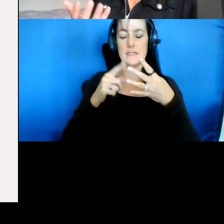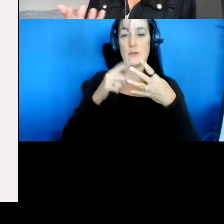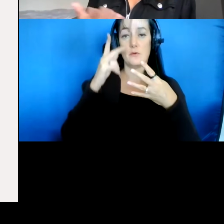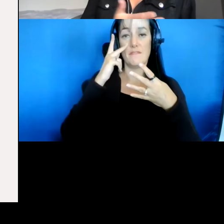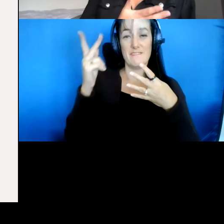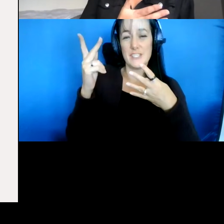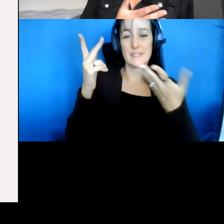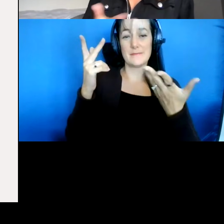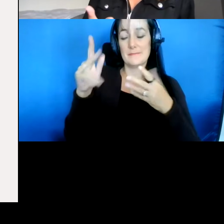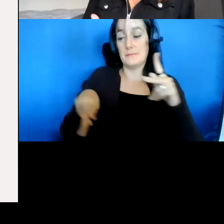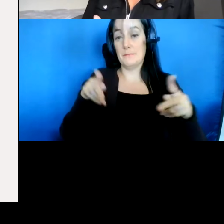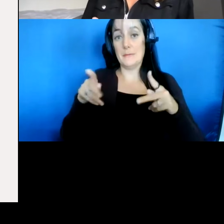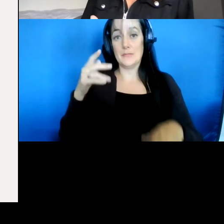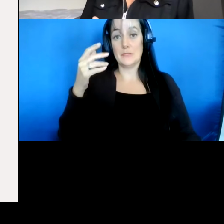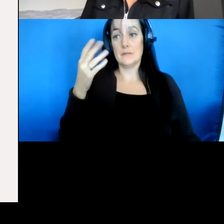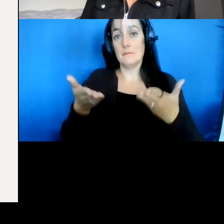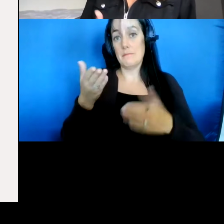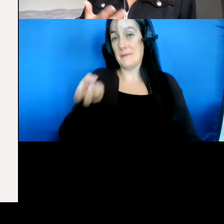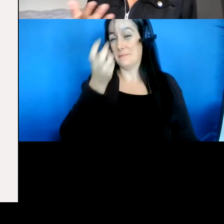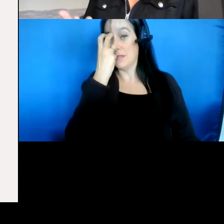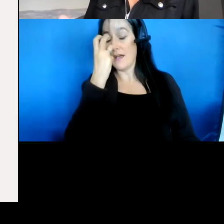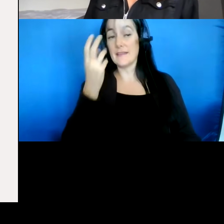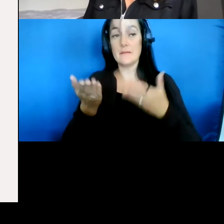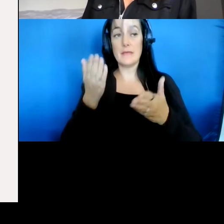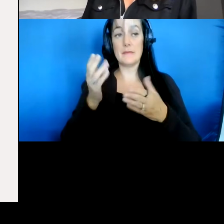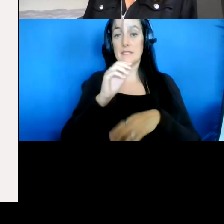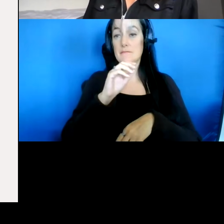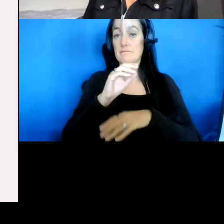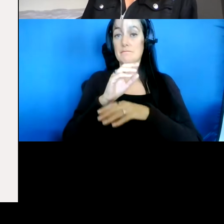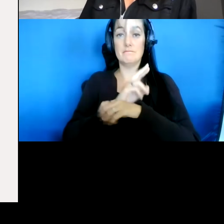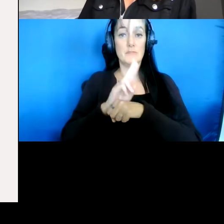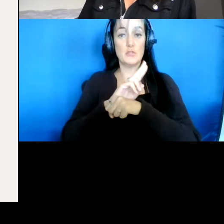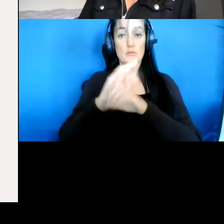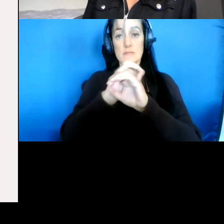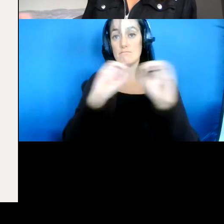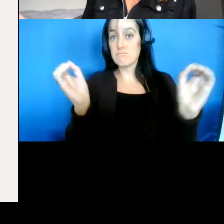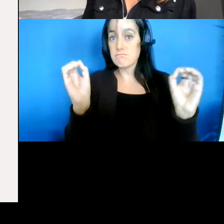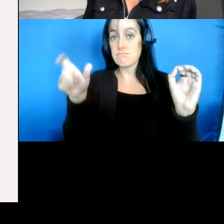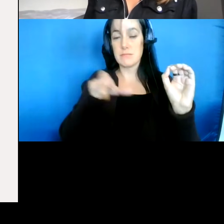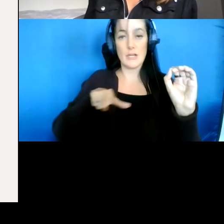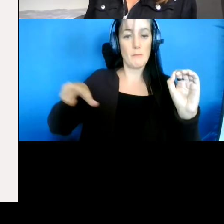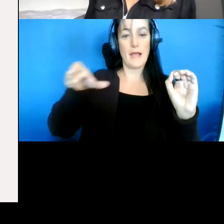if they have no useful sight, people with low vision who may be using screen magnification,